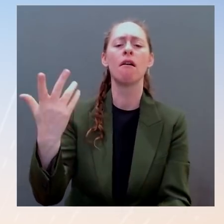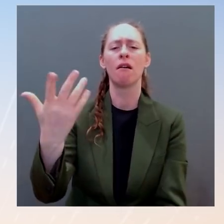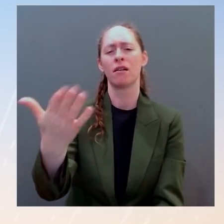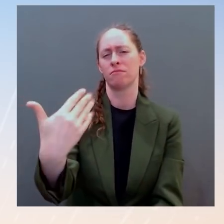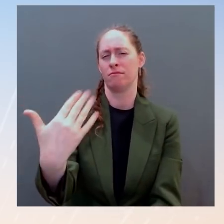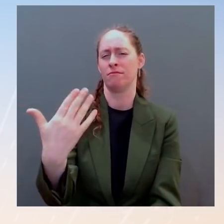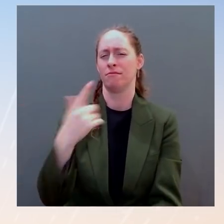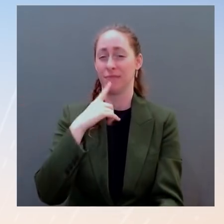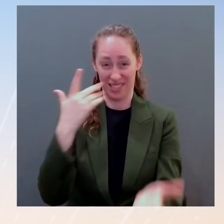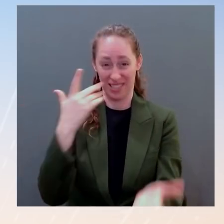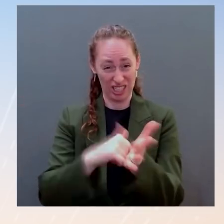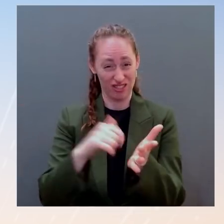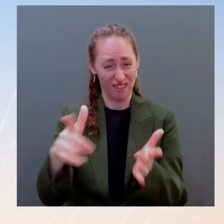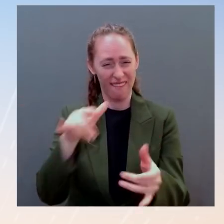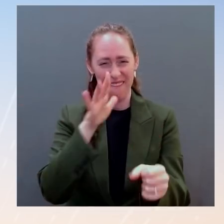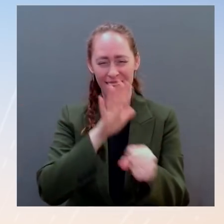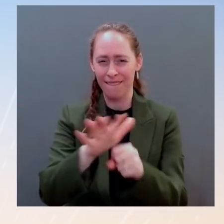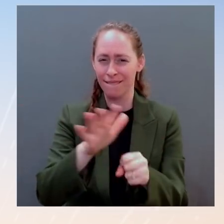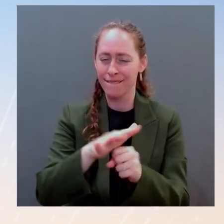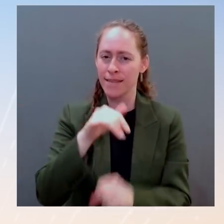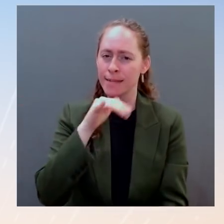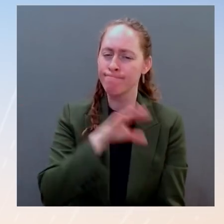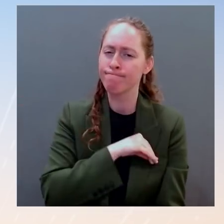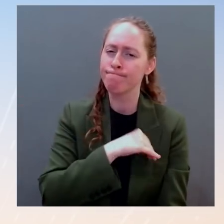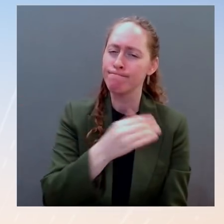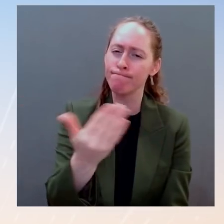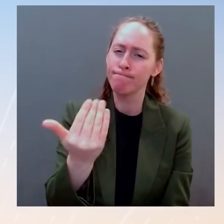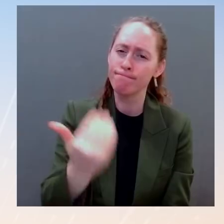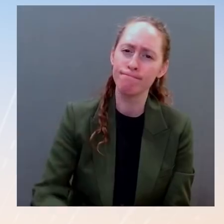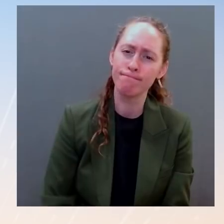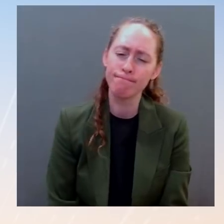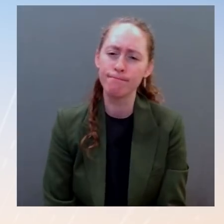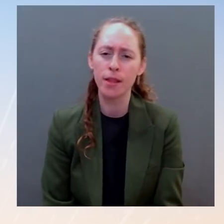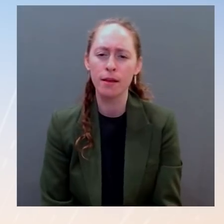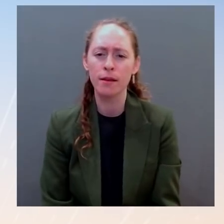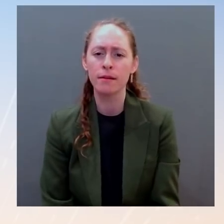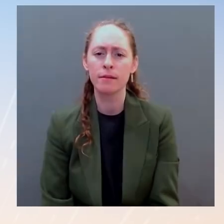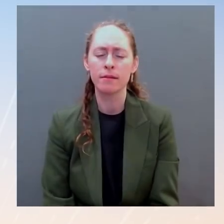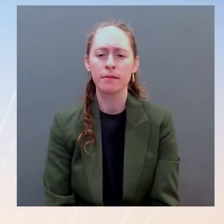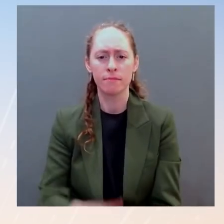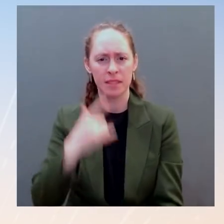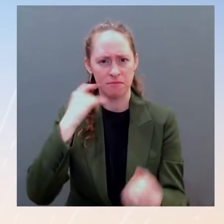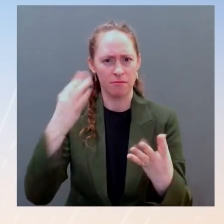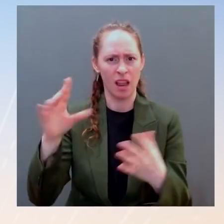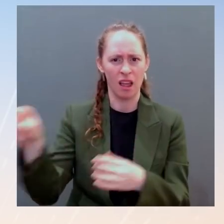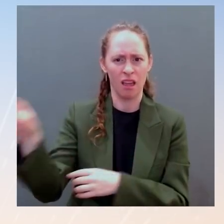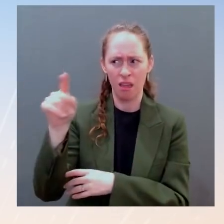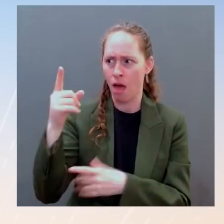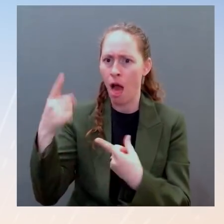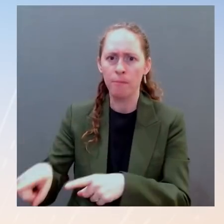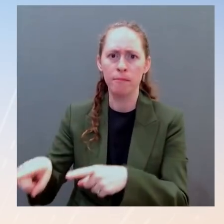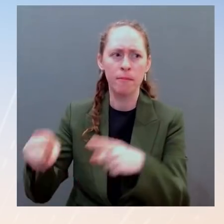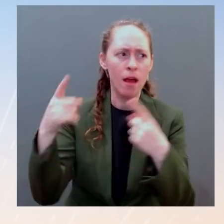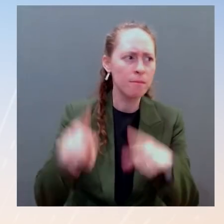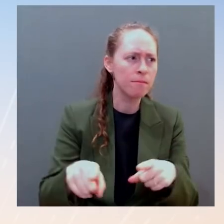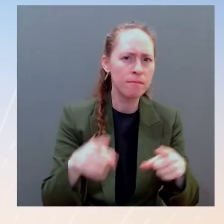who are experiencing loss and trials like this? Ms. Psaki: Well, of course, we are mourning the loss of his life